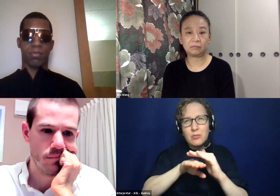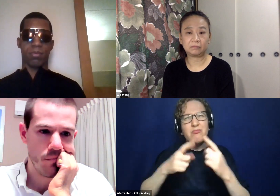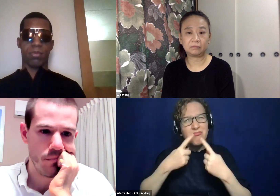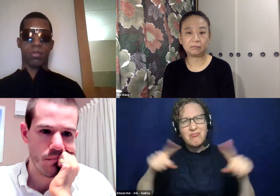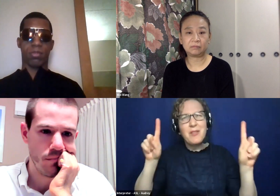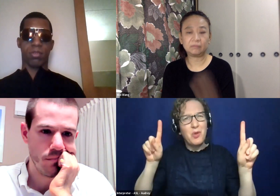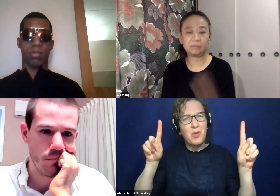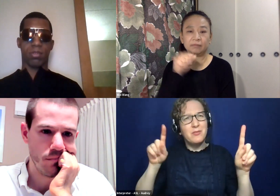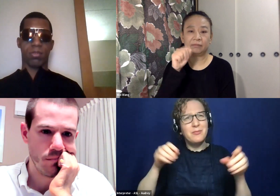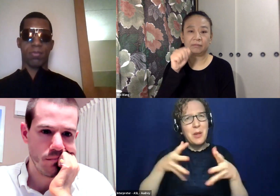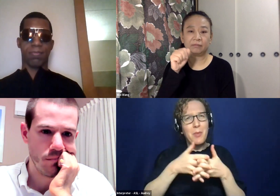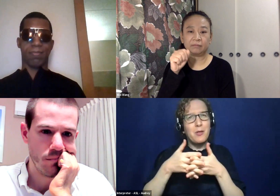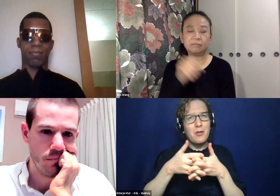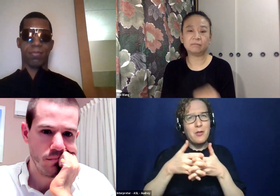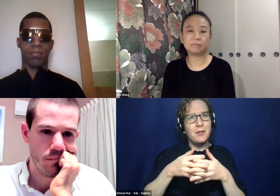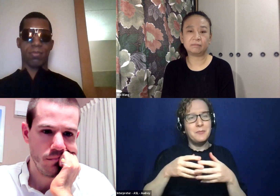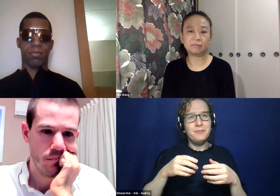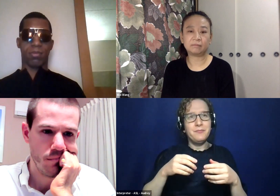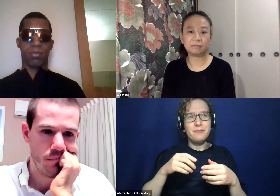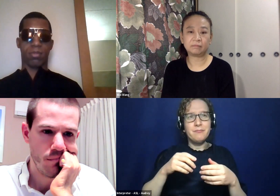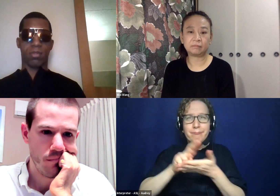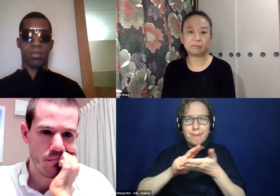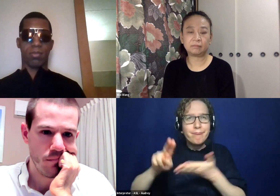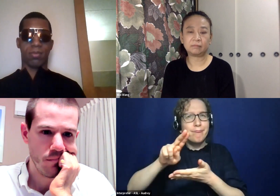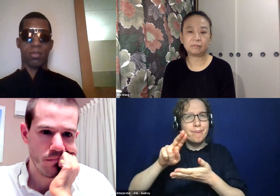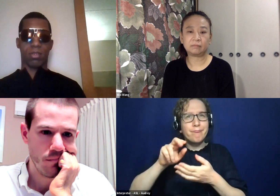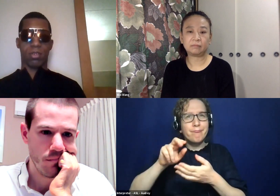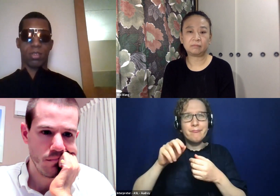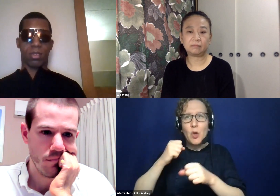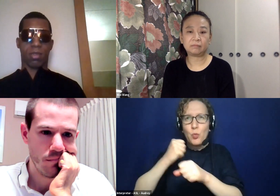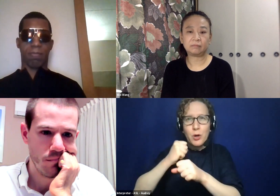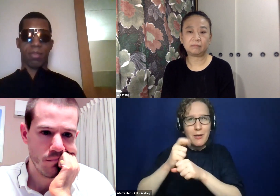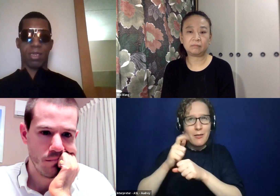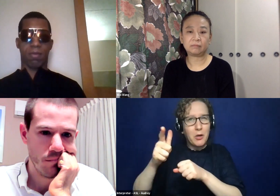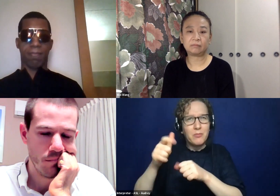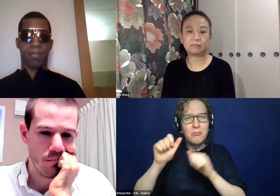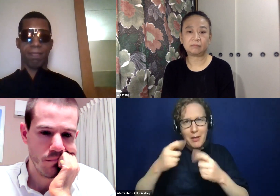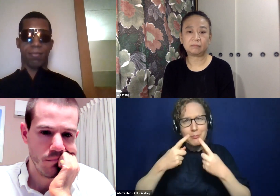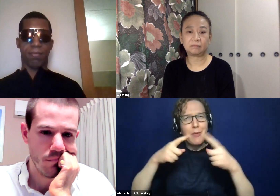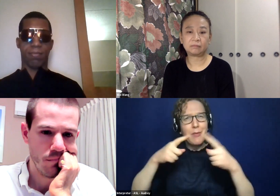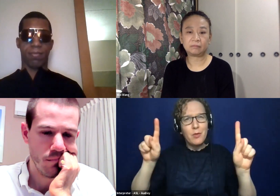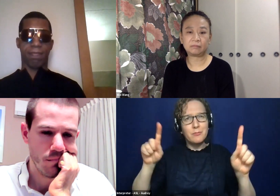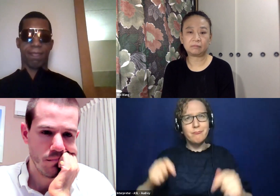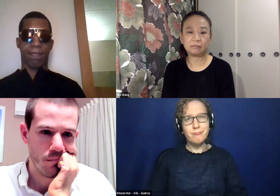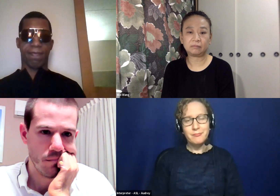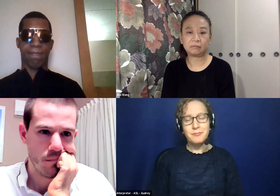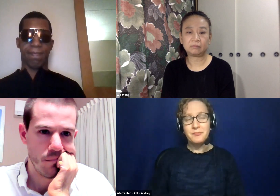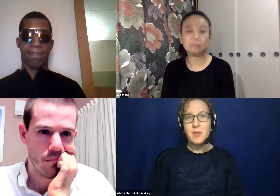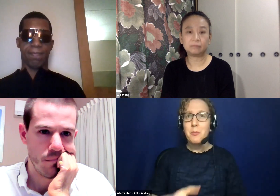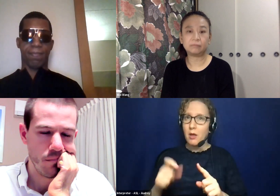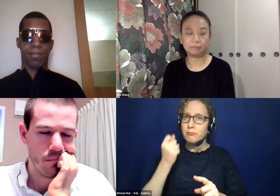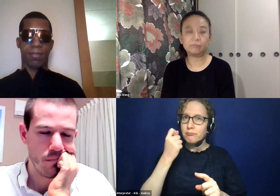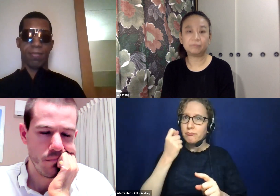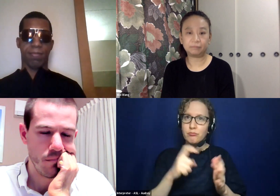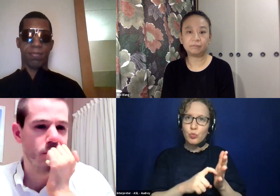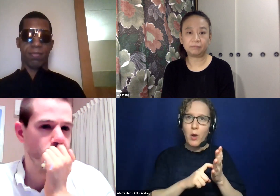in academia and even working later on. But it requires self advocacy.